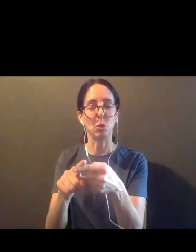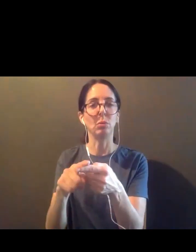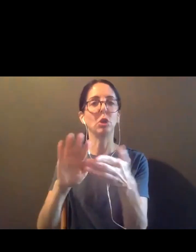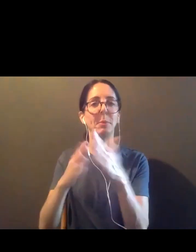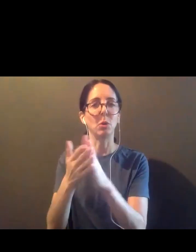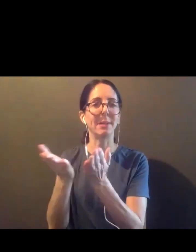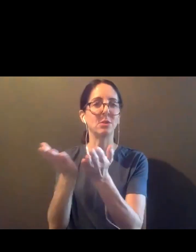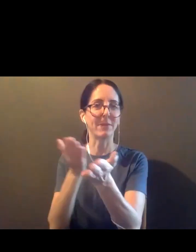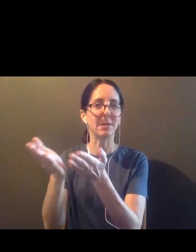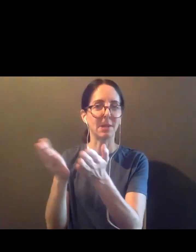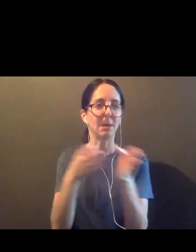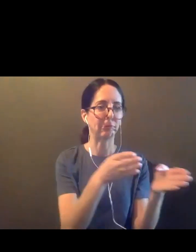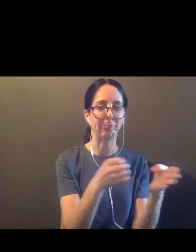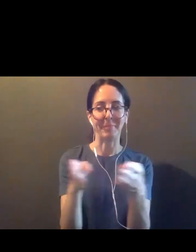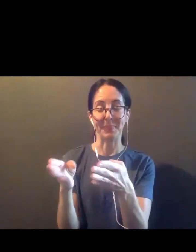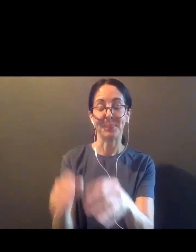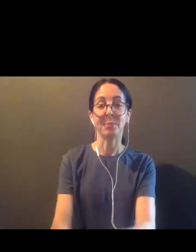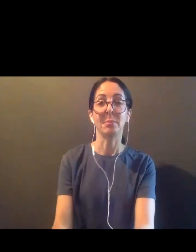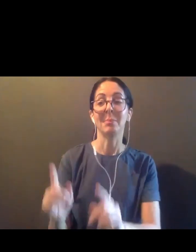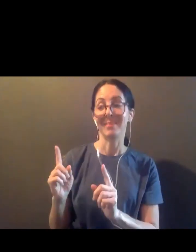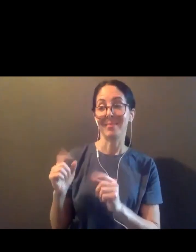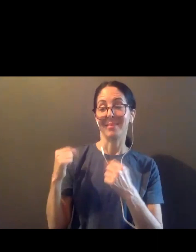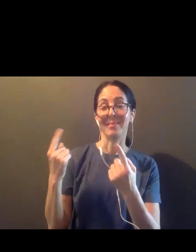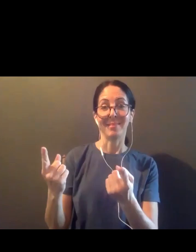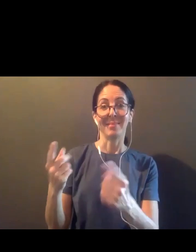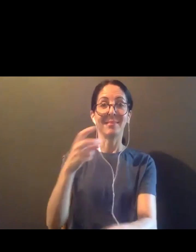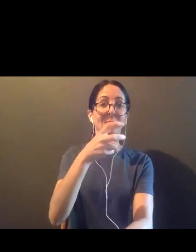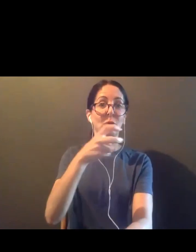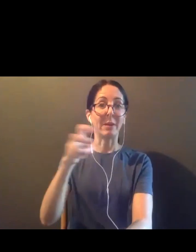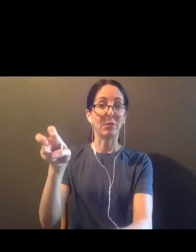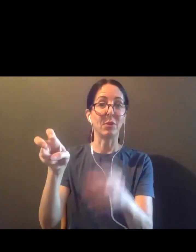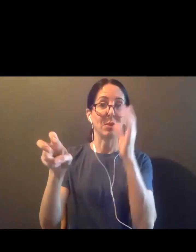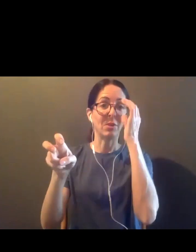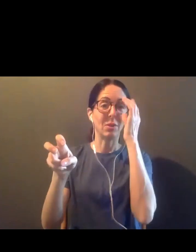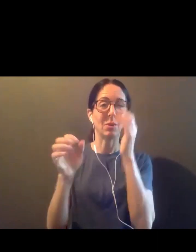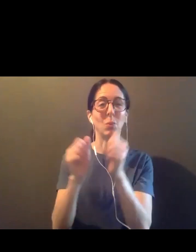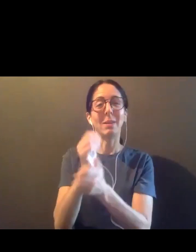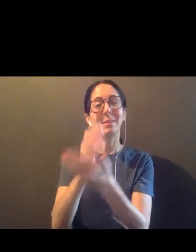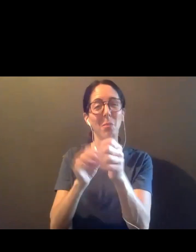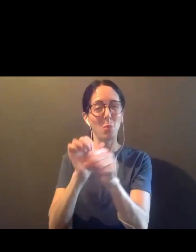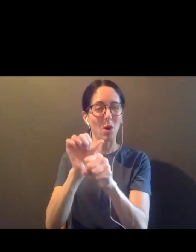I have since transferred over through some work with the region of Durham now landing